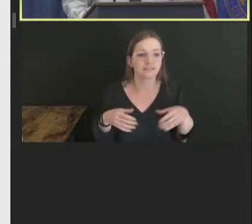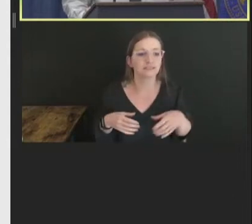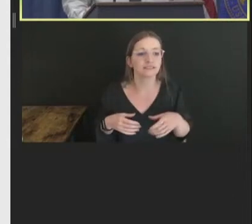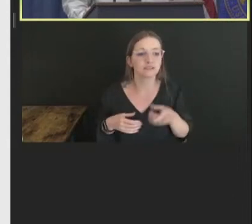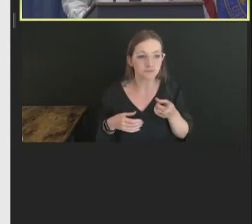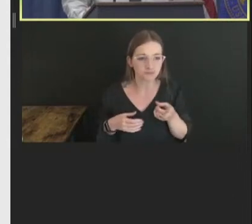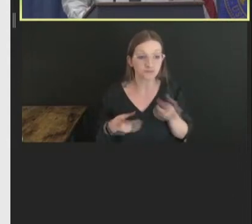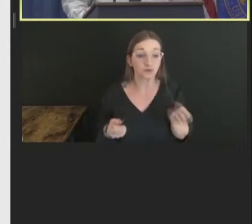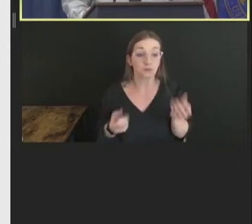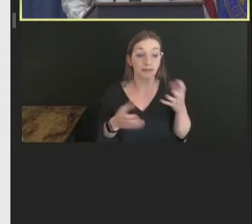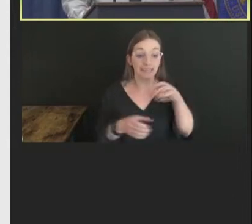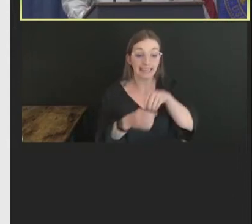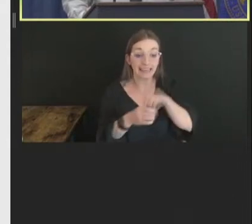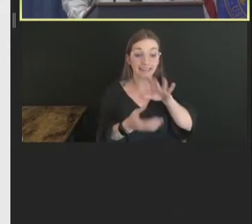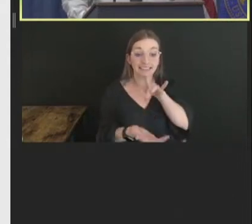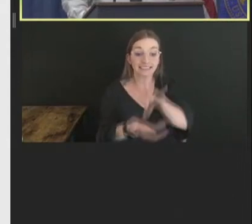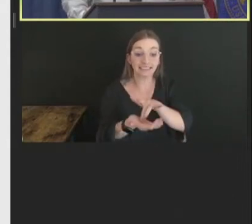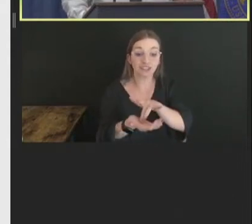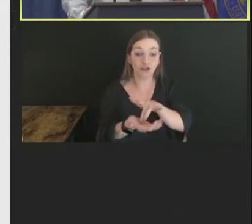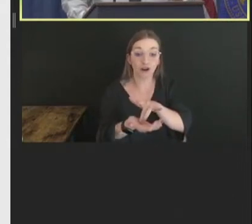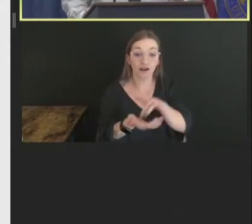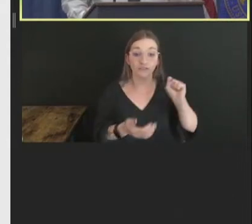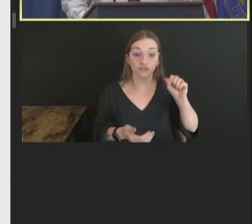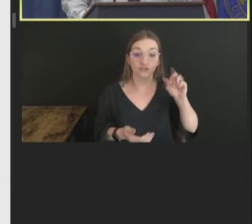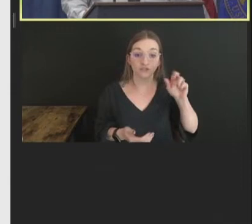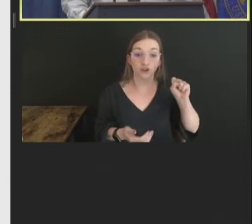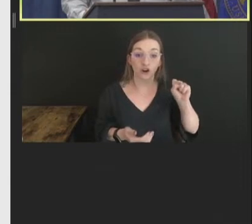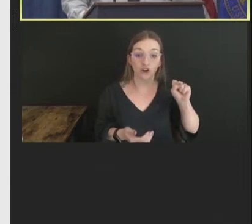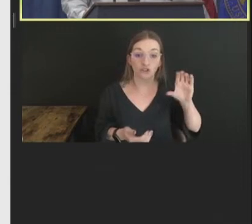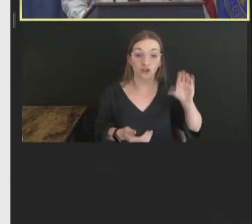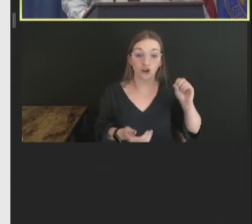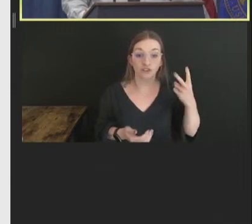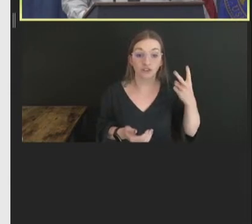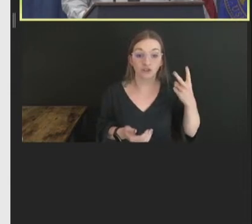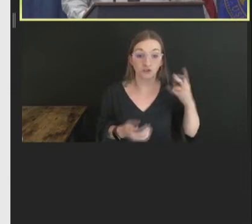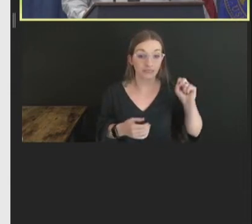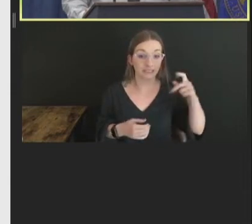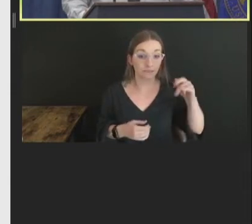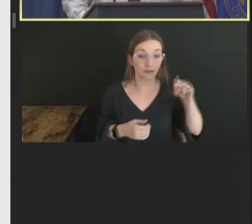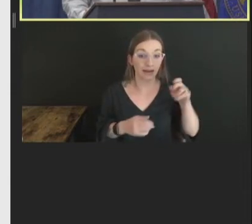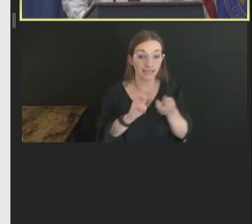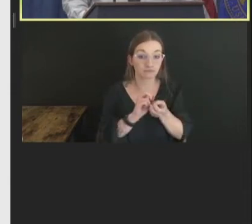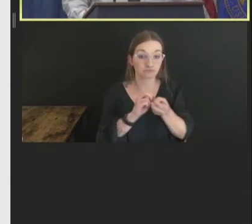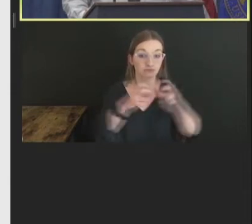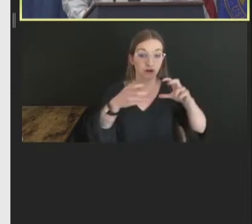spike protein also alter the ability of that virus to bind to cells or to enter cells.